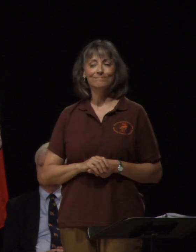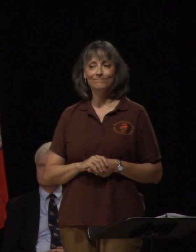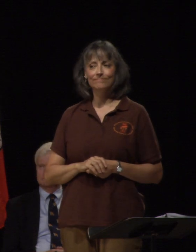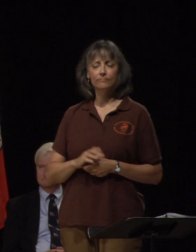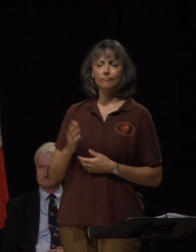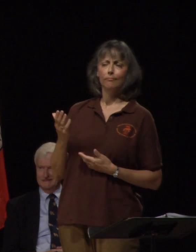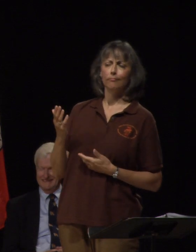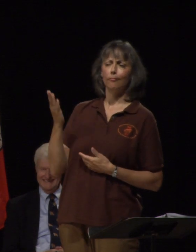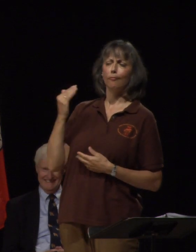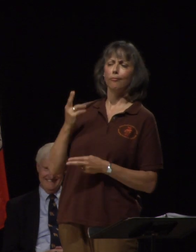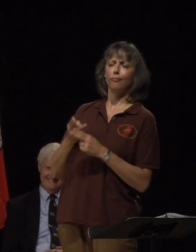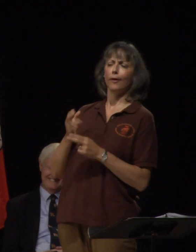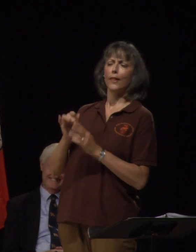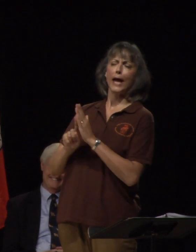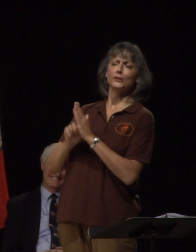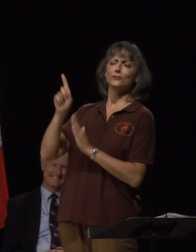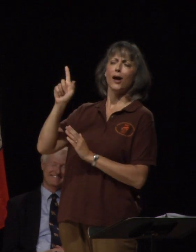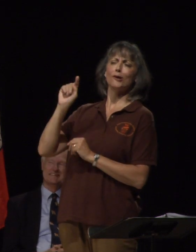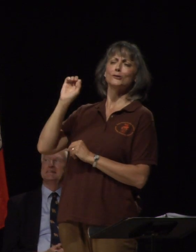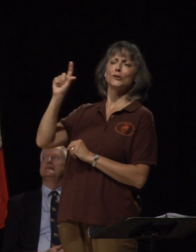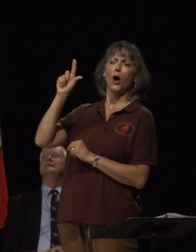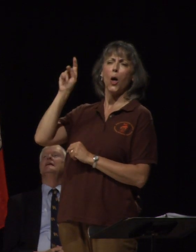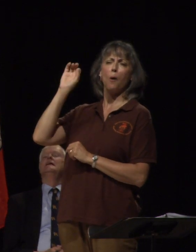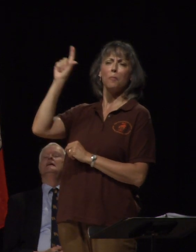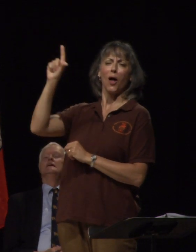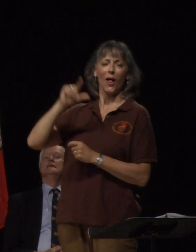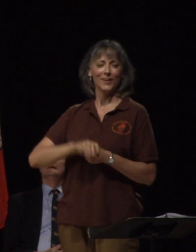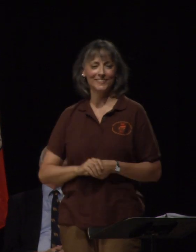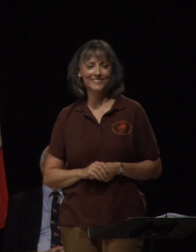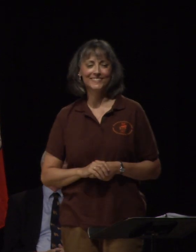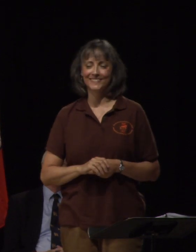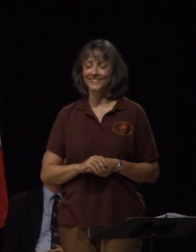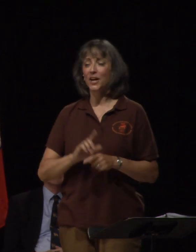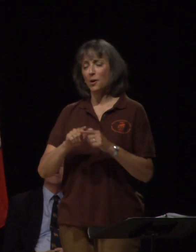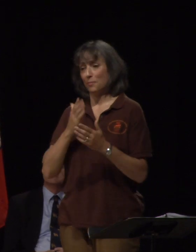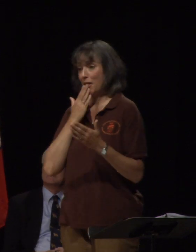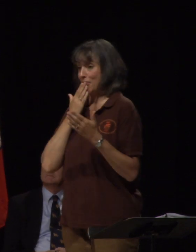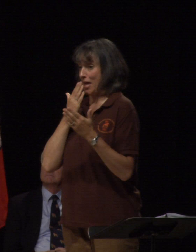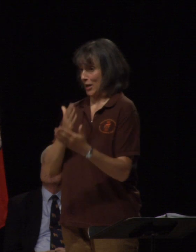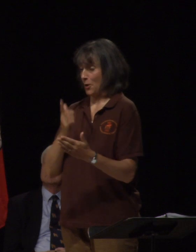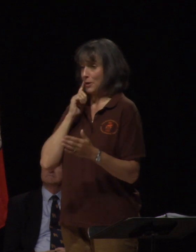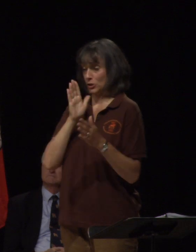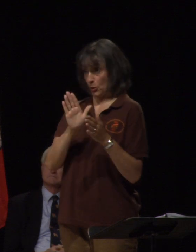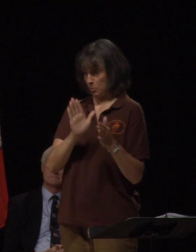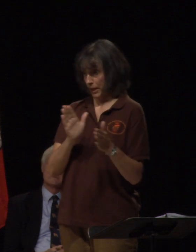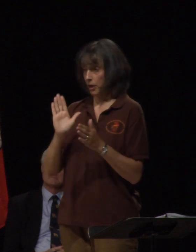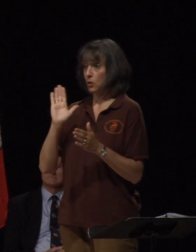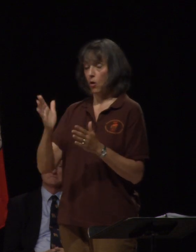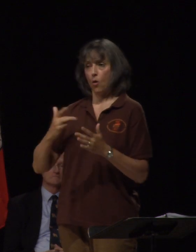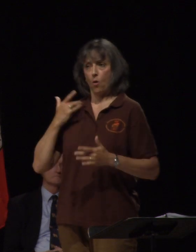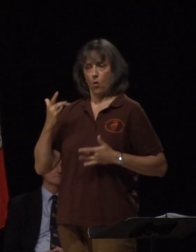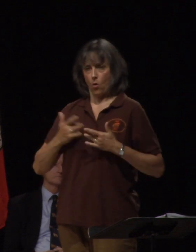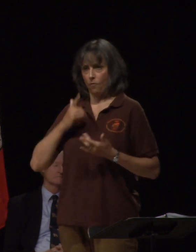GOT THAT NAME. WE DO VERY MUCH APPRECIATE YOUR EXCITING PLANS FOR THE NEXT ACADEMIC YEAR AND I KNOW THAT